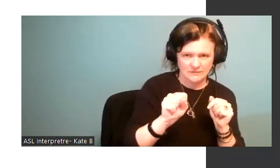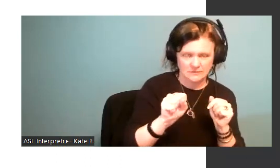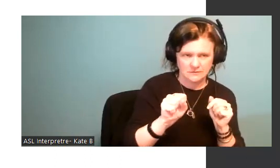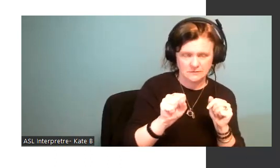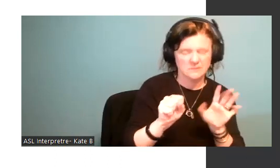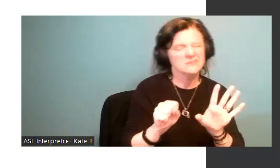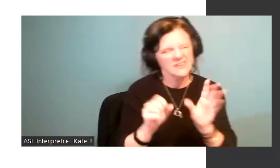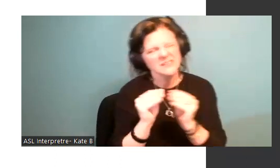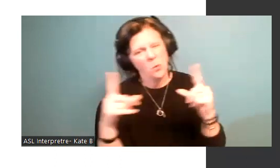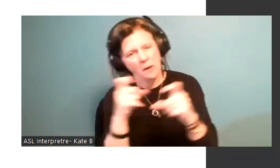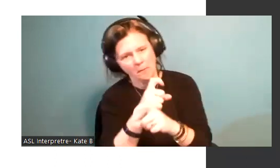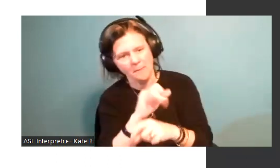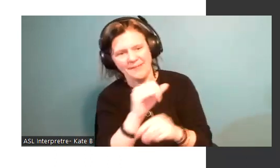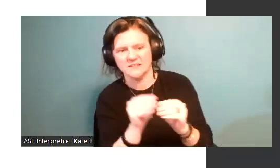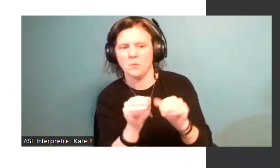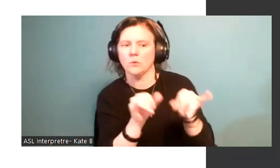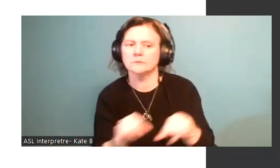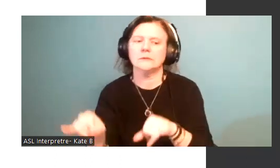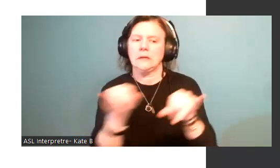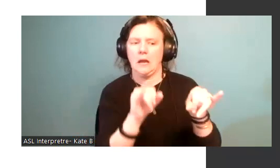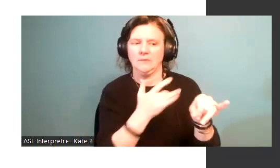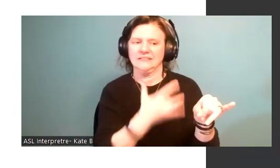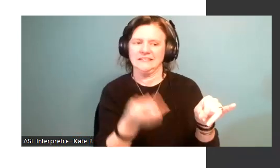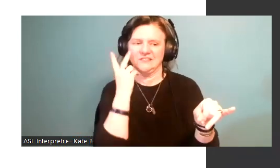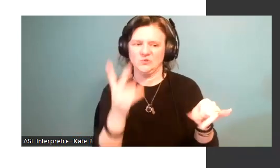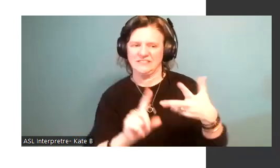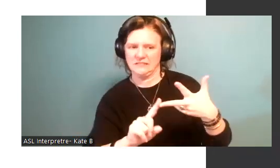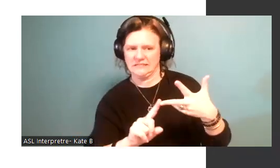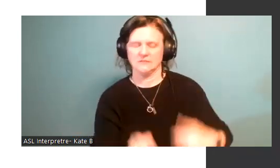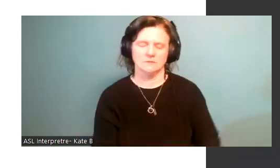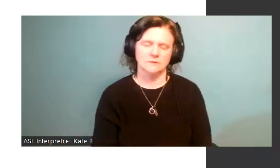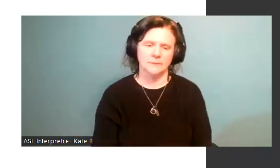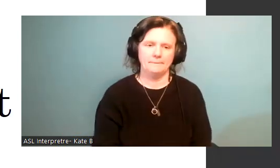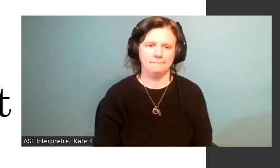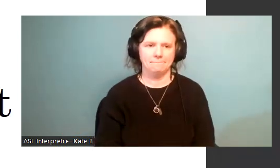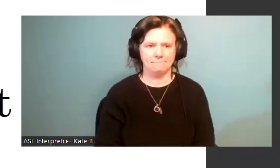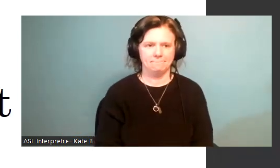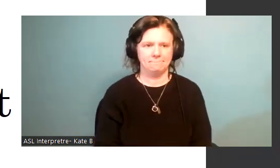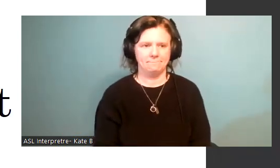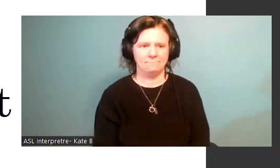back to that input and hear phone number, phone number should be 10 digitals long. There is a lot